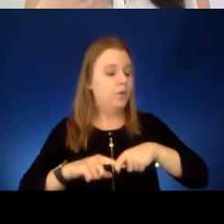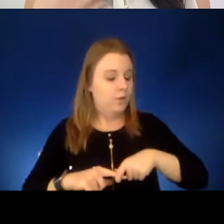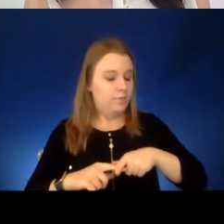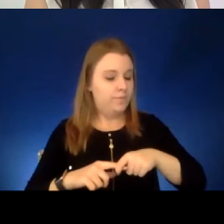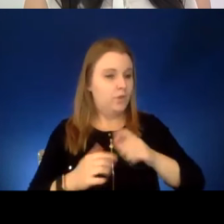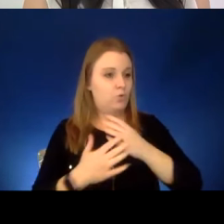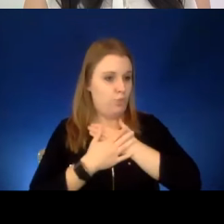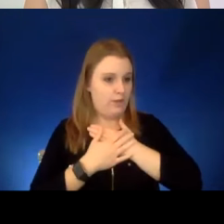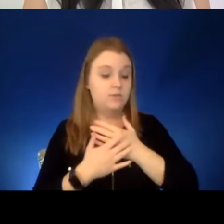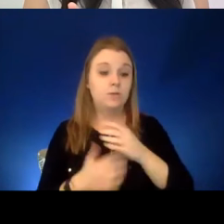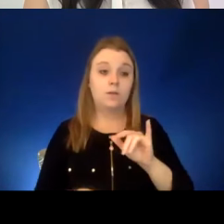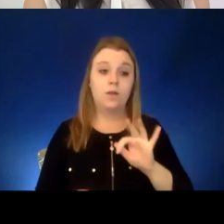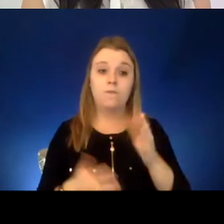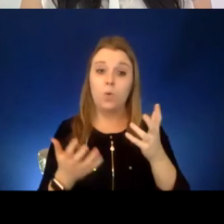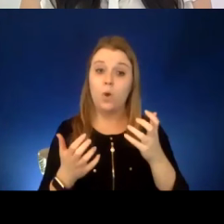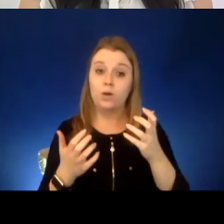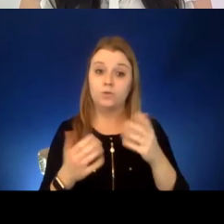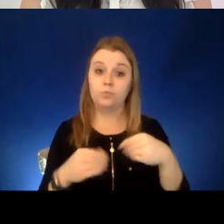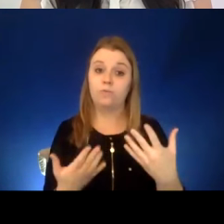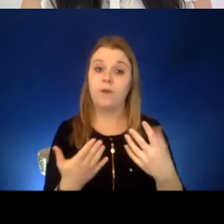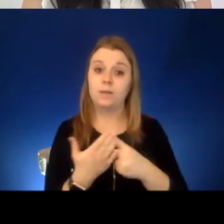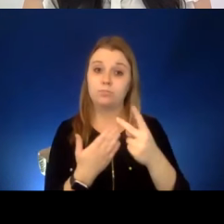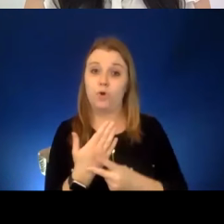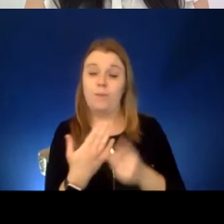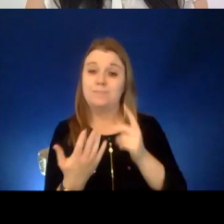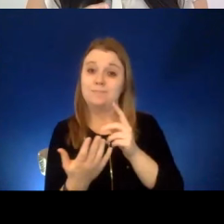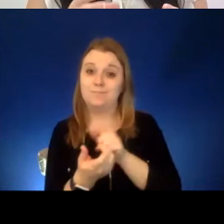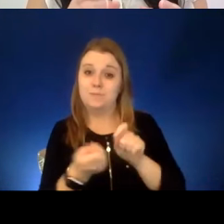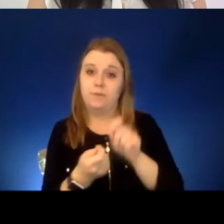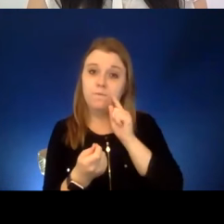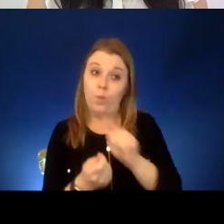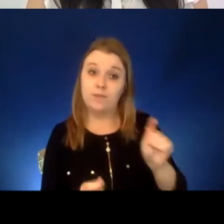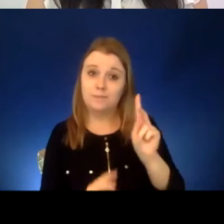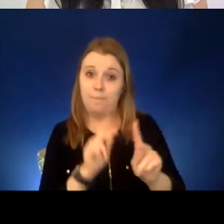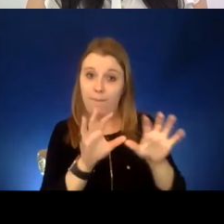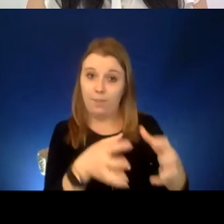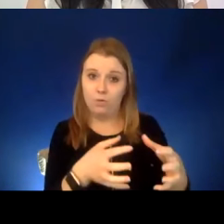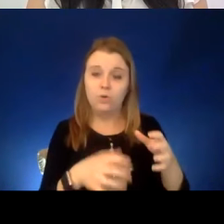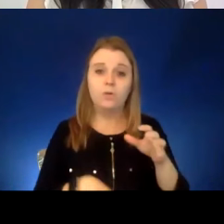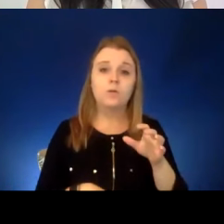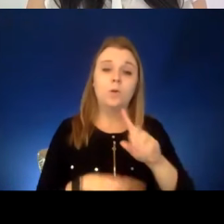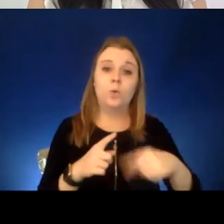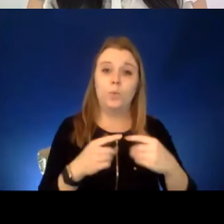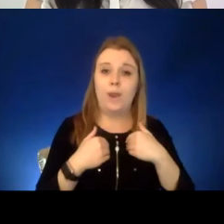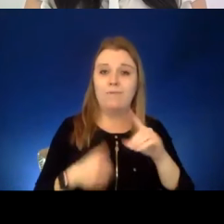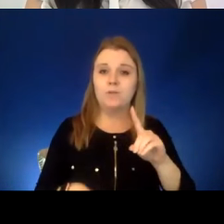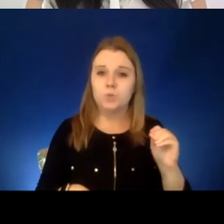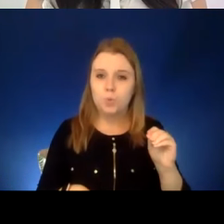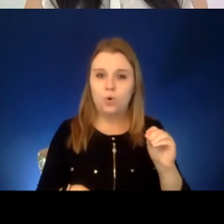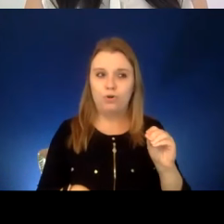And if you wanna provide programming specific for this population, typically when you have a disorder that's poorly understood,